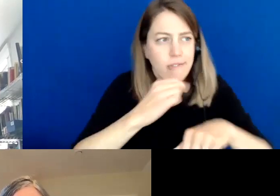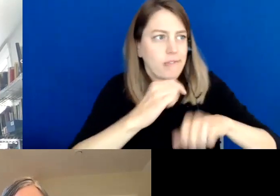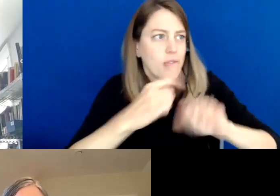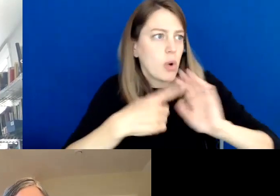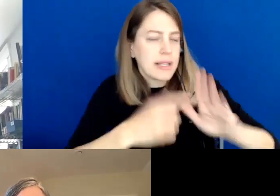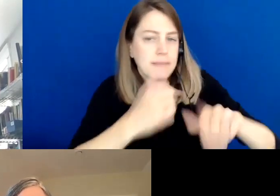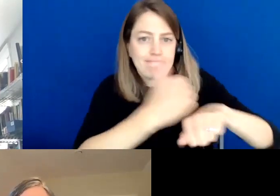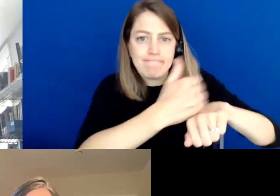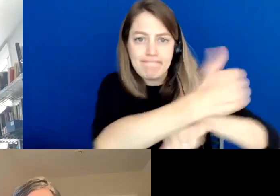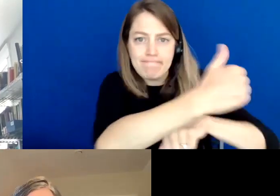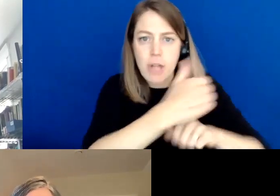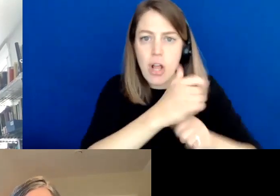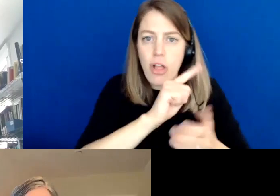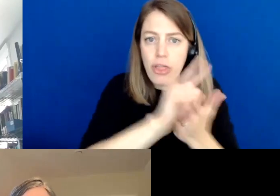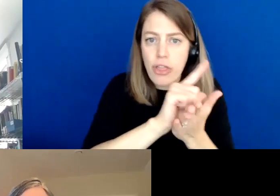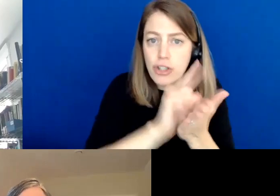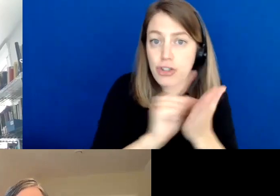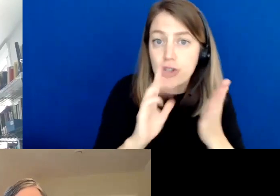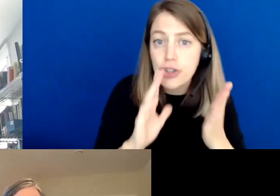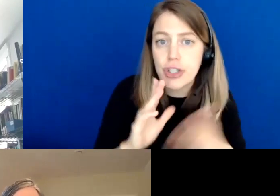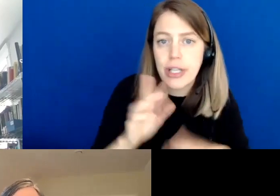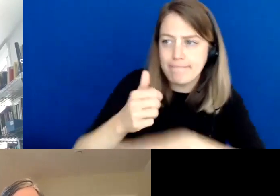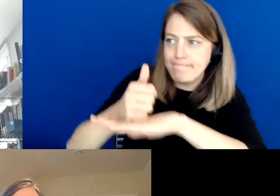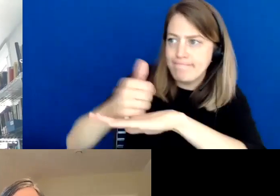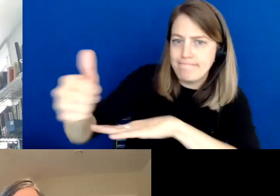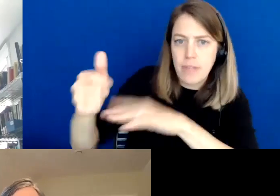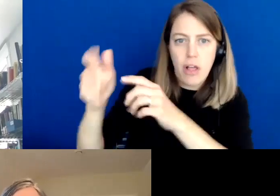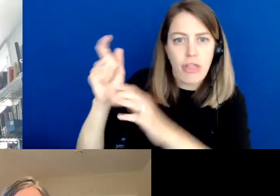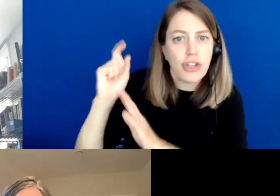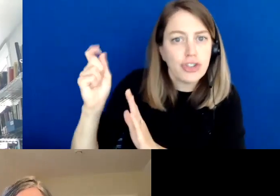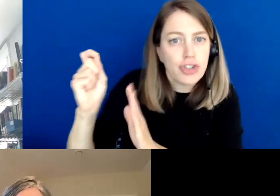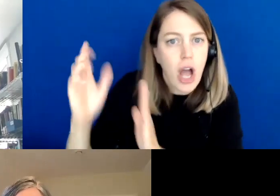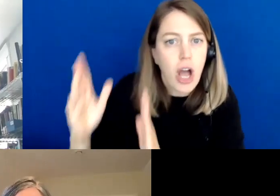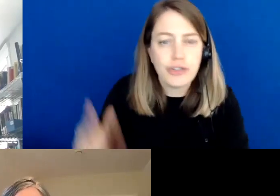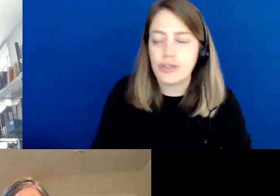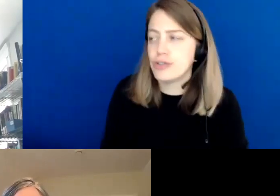it was the center, it was the legislator,